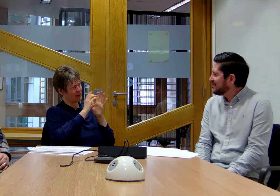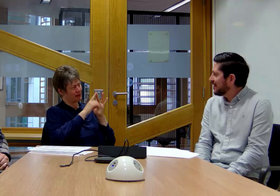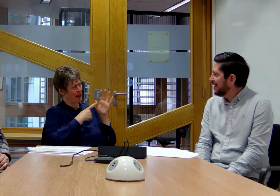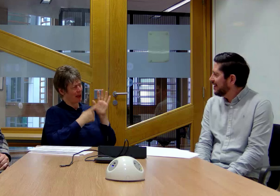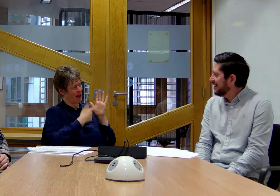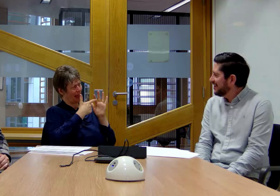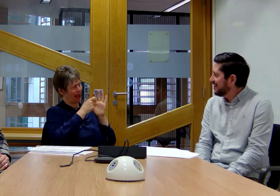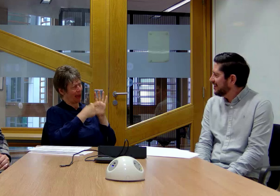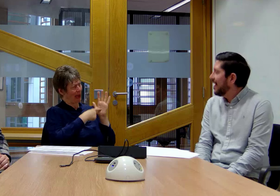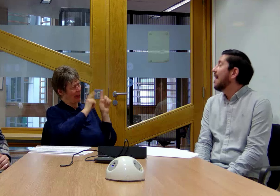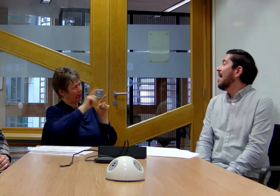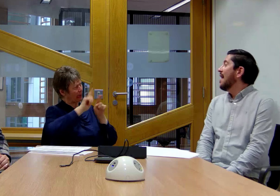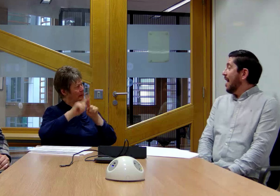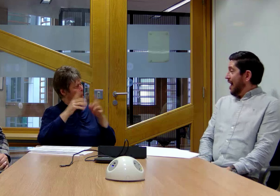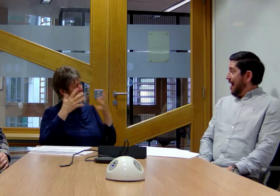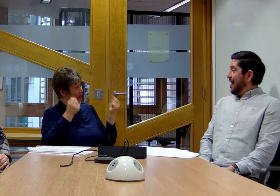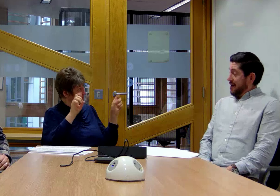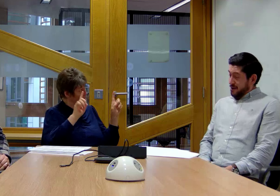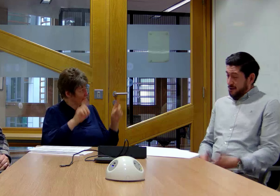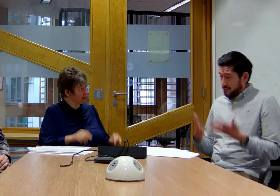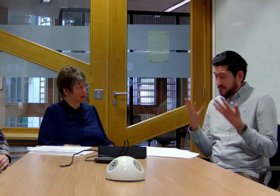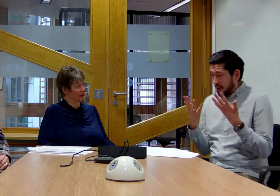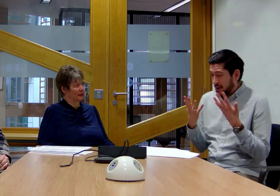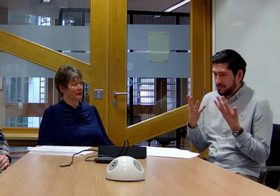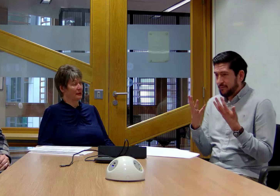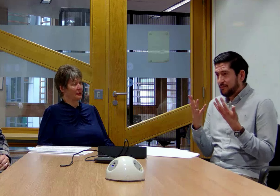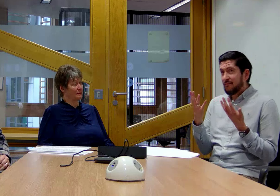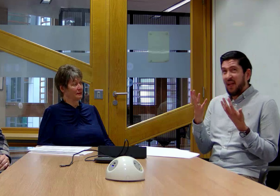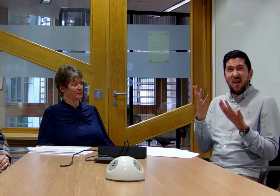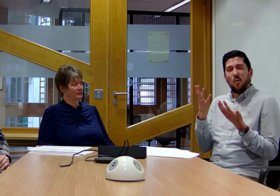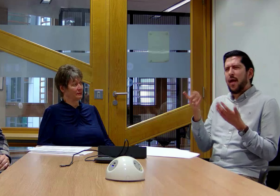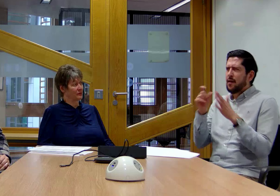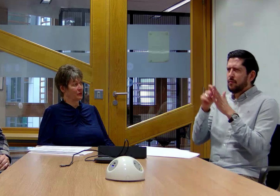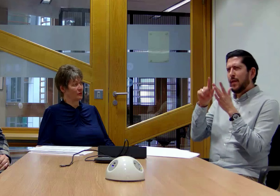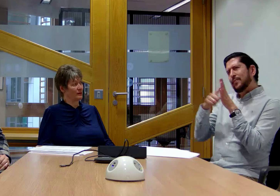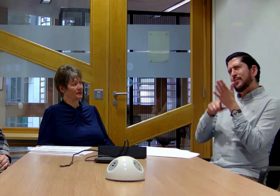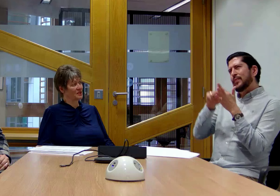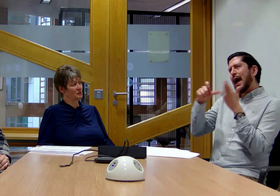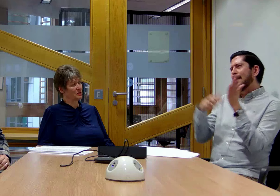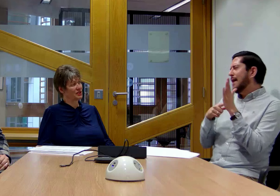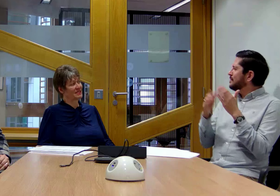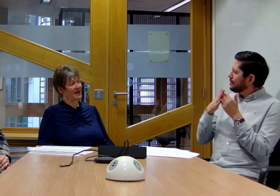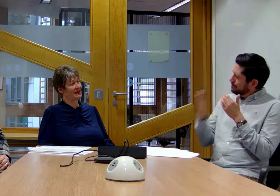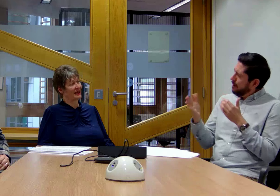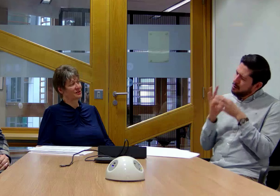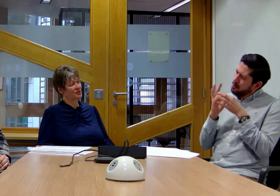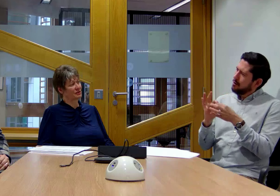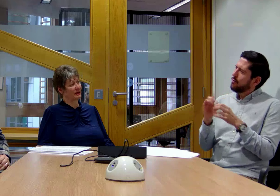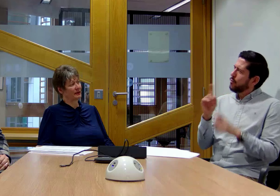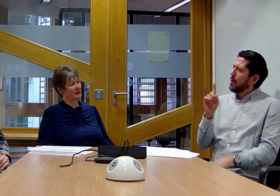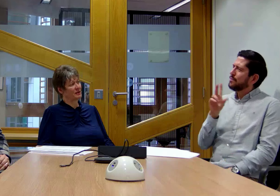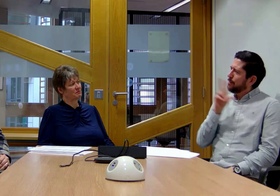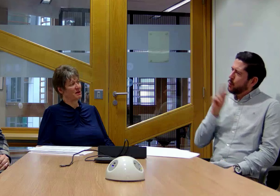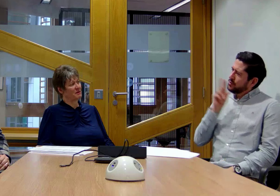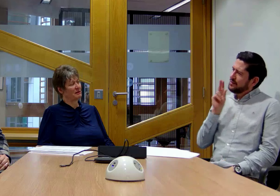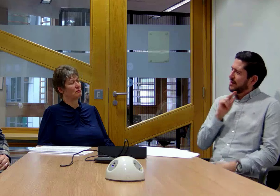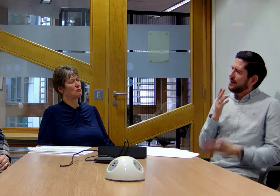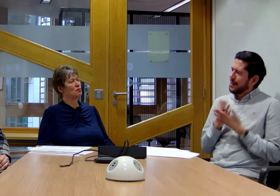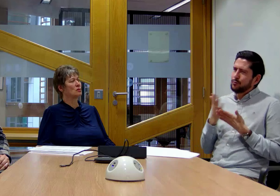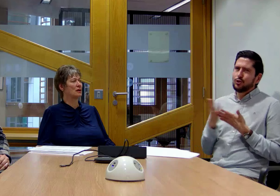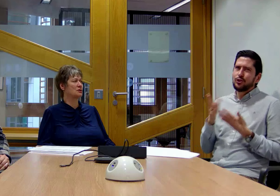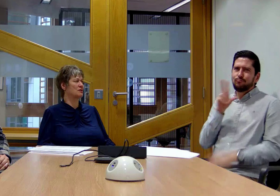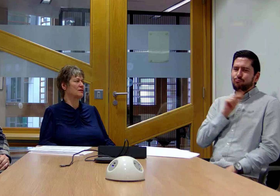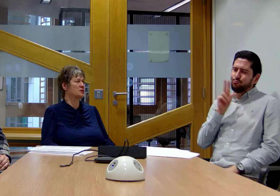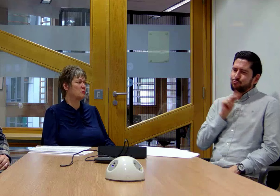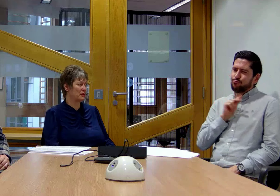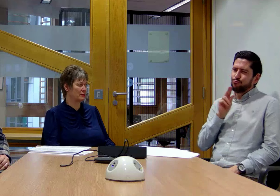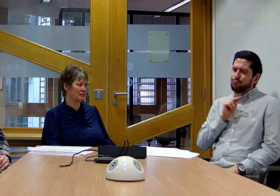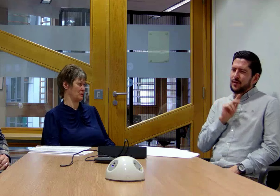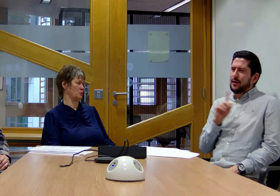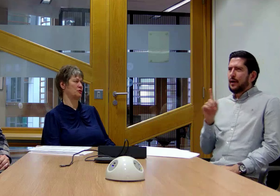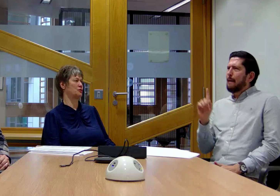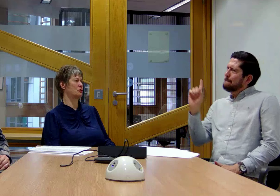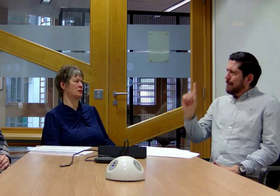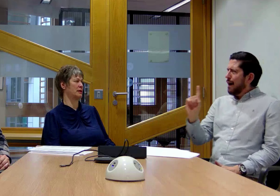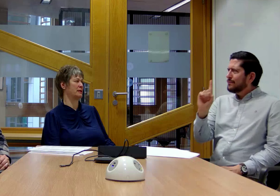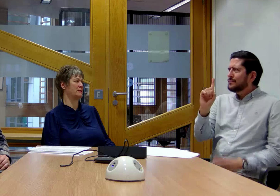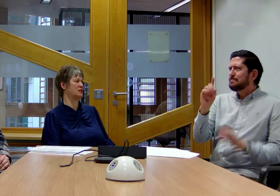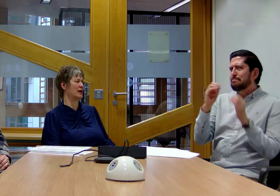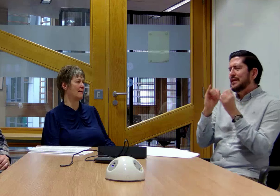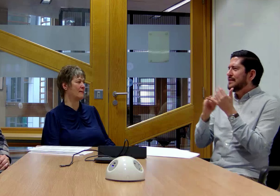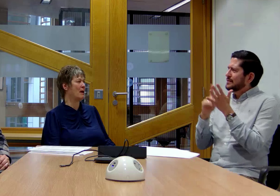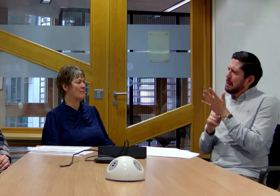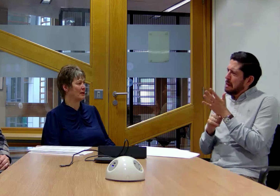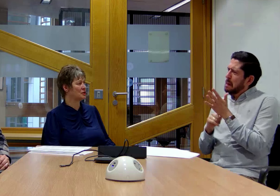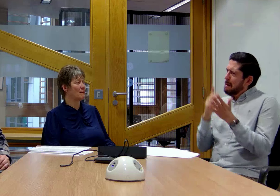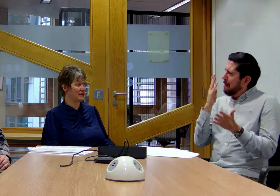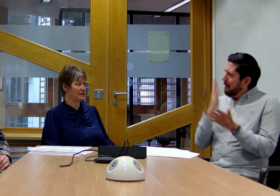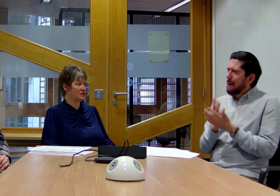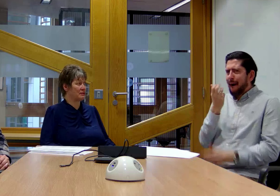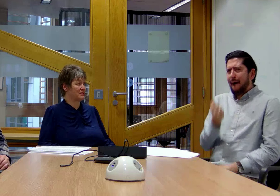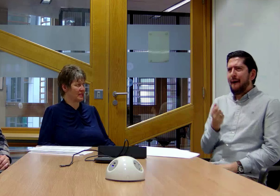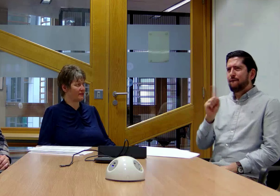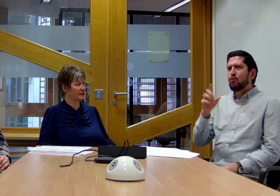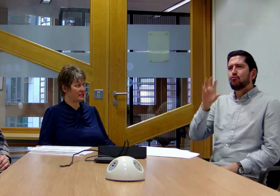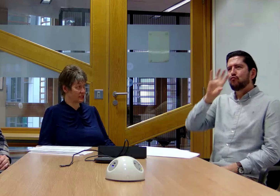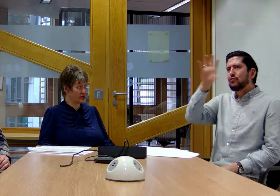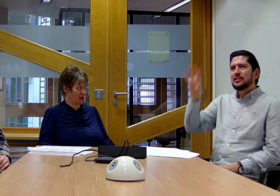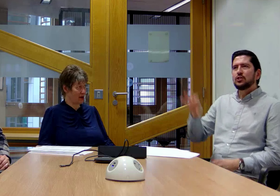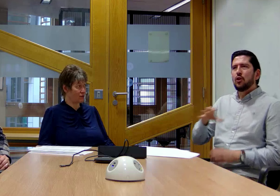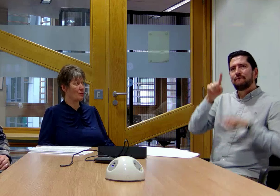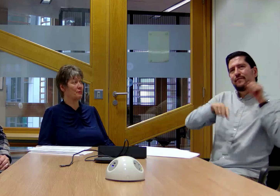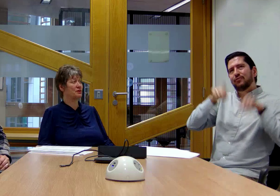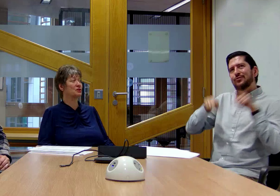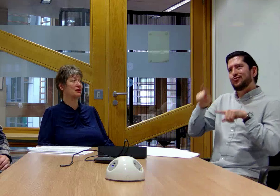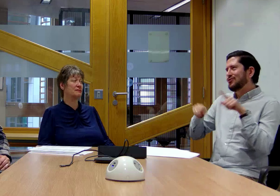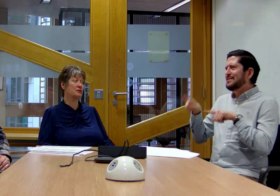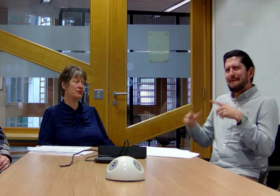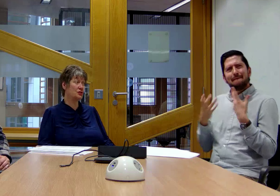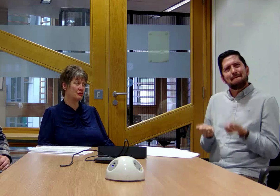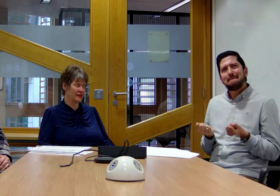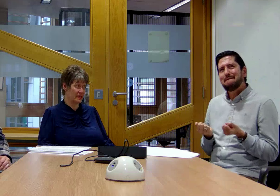Mark: Well, I suppose dialects , it's pretty more a spoken language term, but BSL definitely